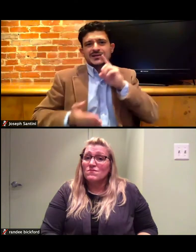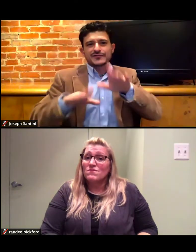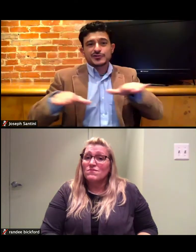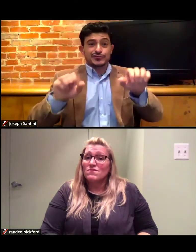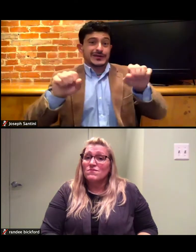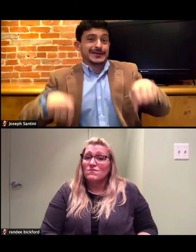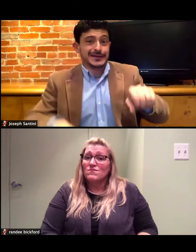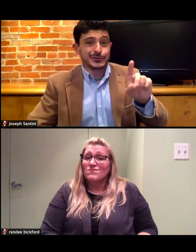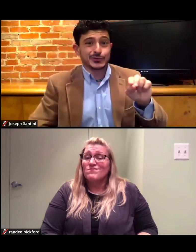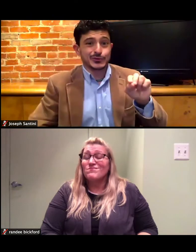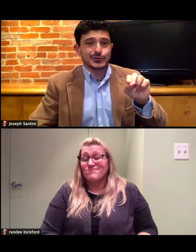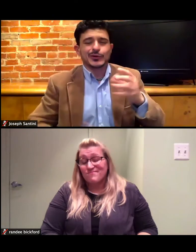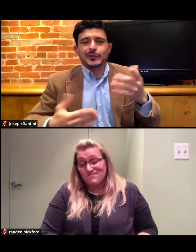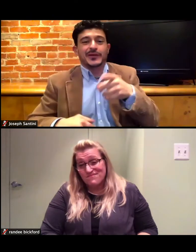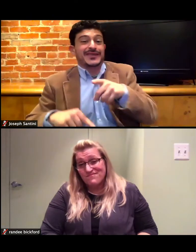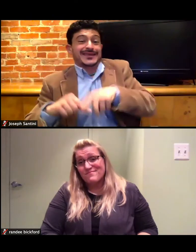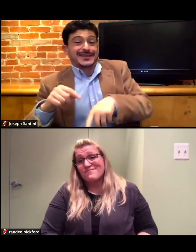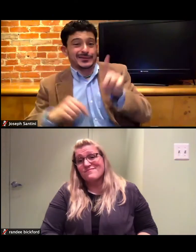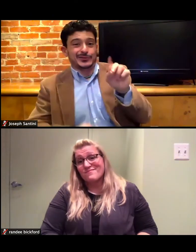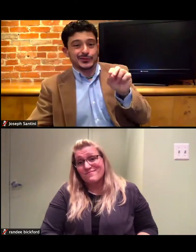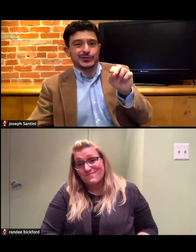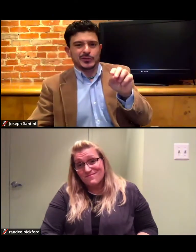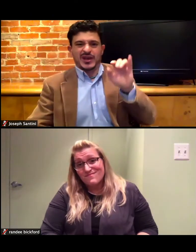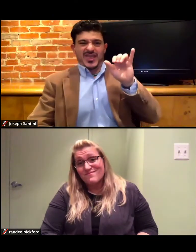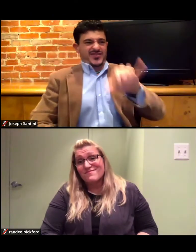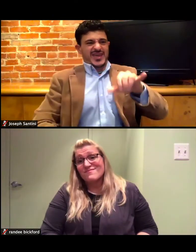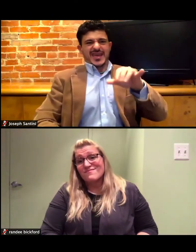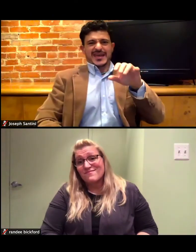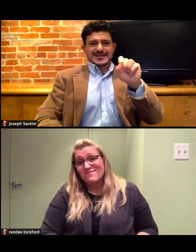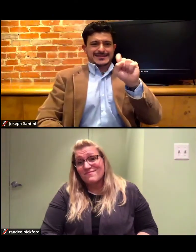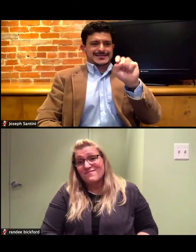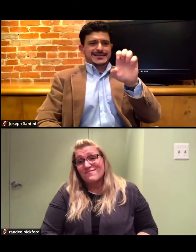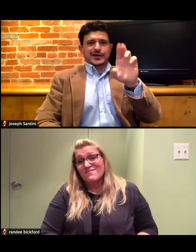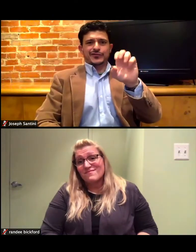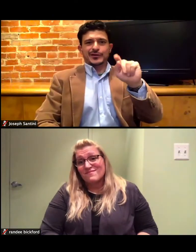What we set as expectations about what deaf people can or cannot do.